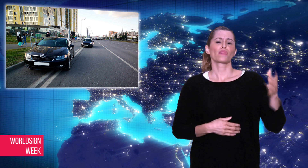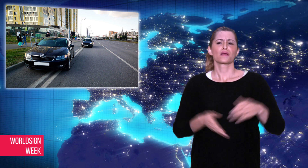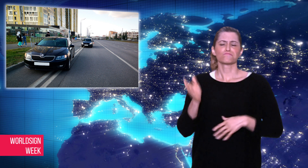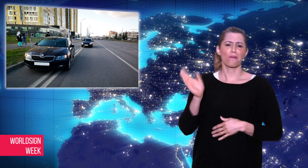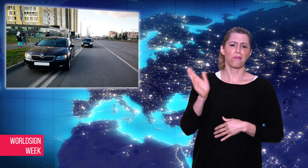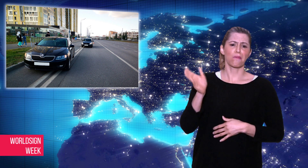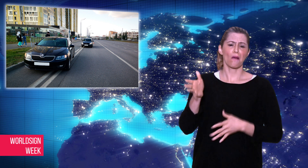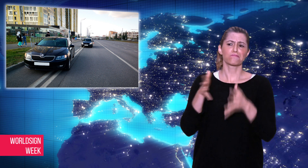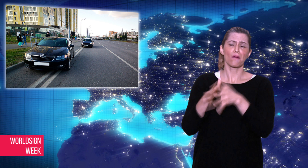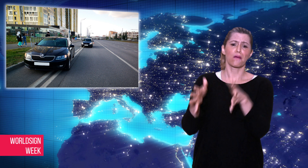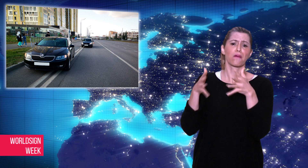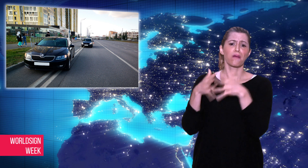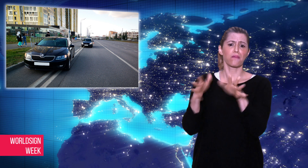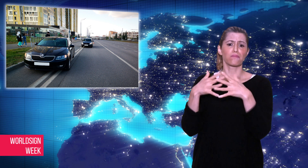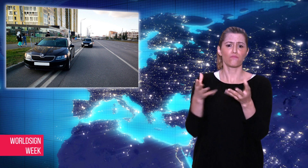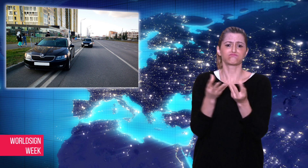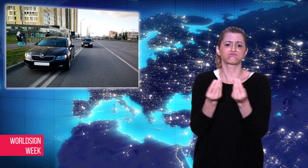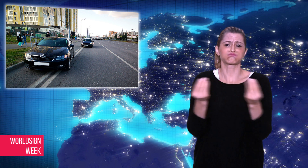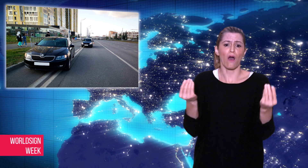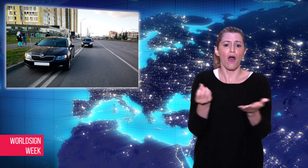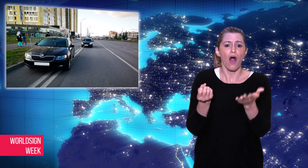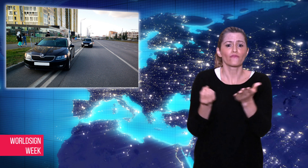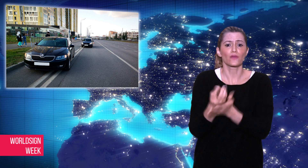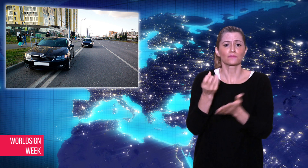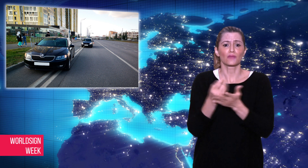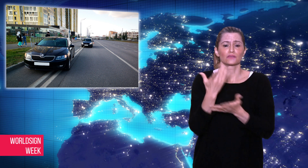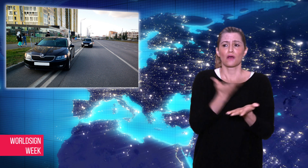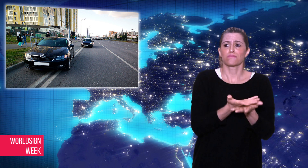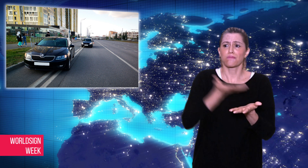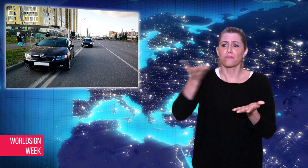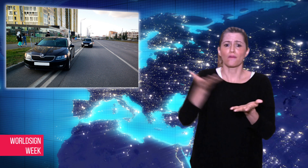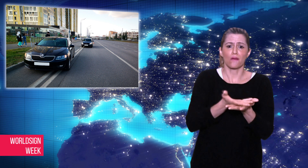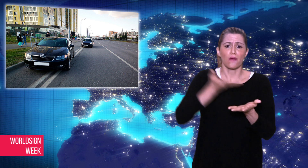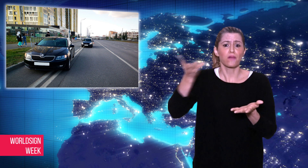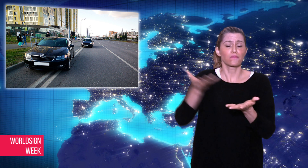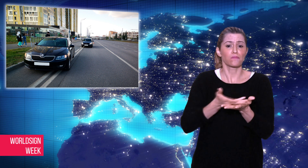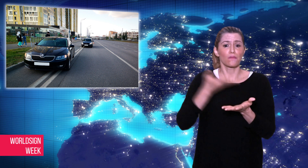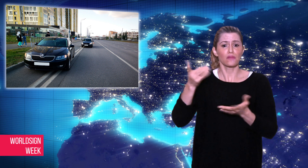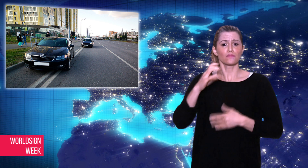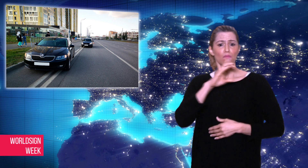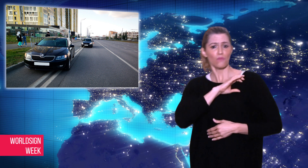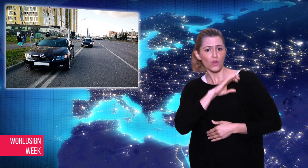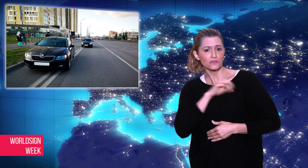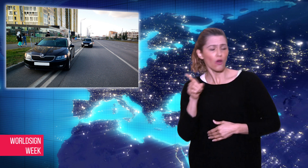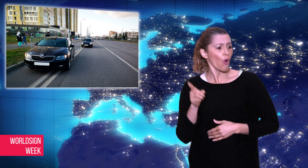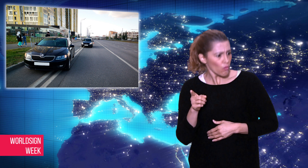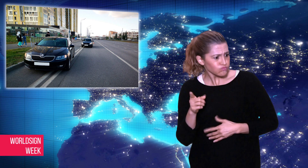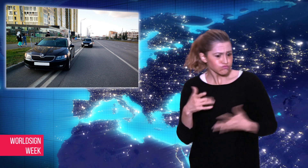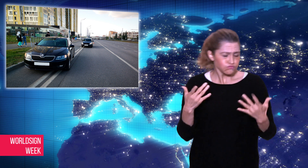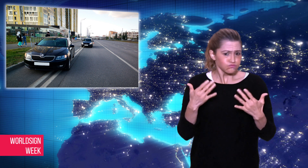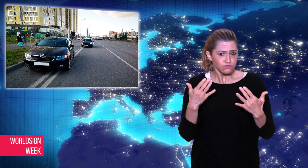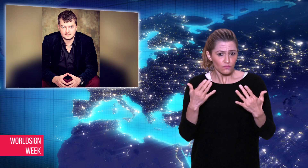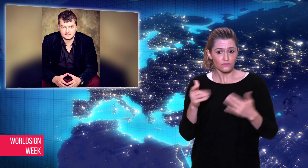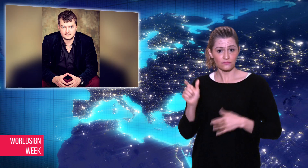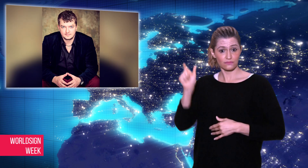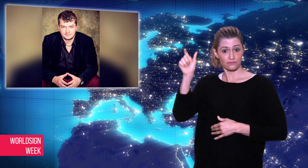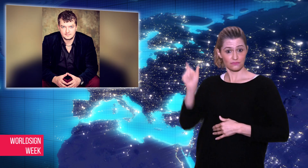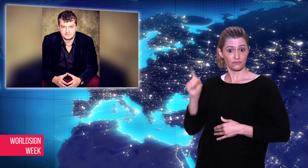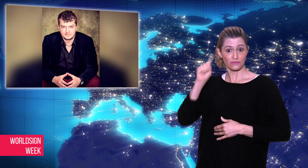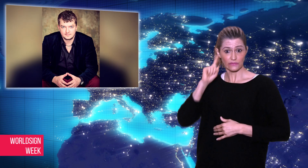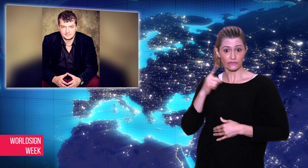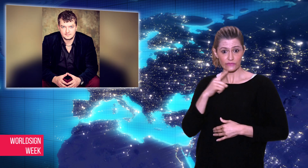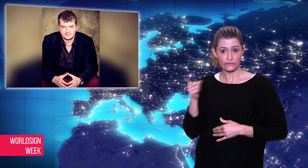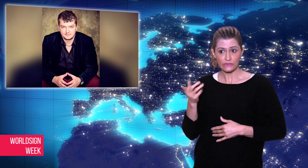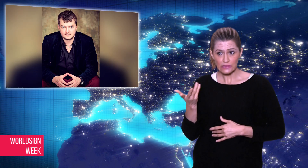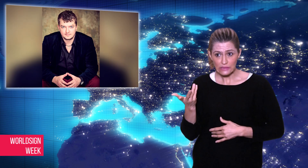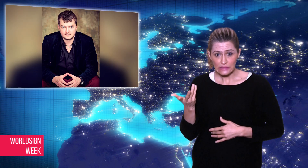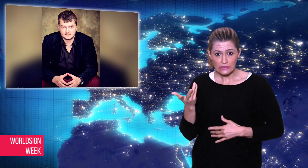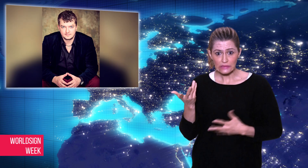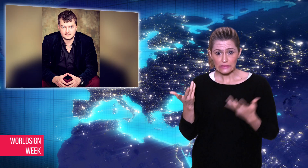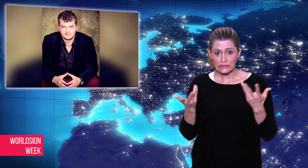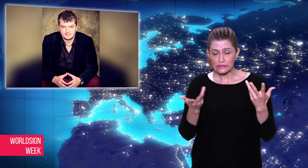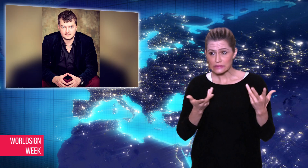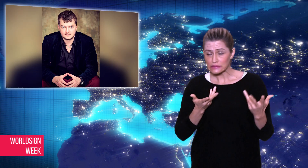the police as there was no Sign Language interpreter.